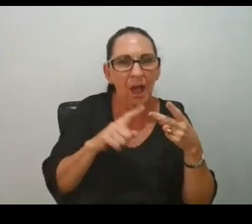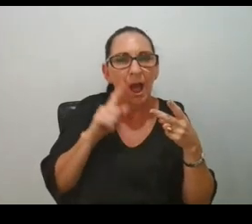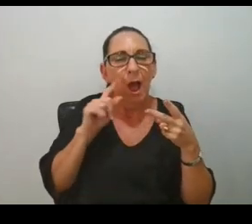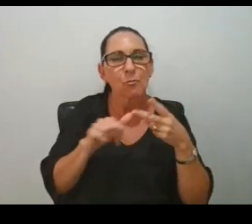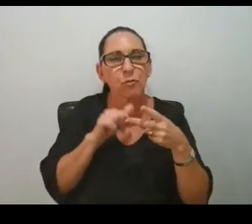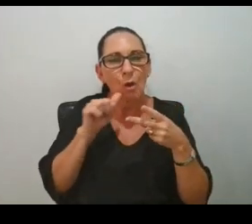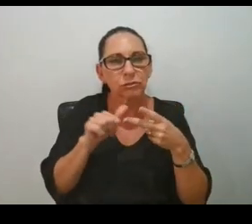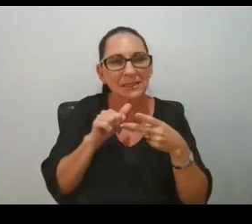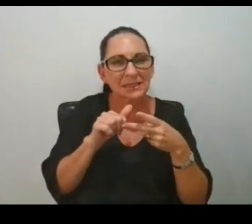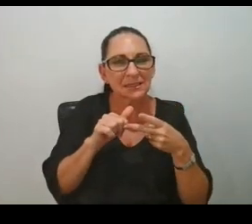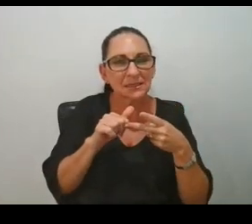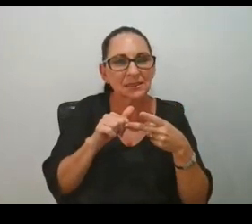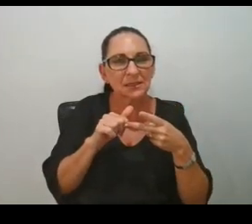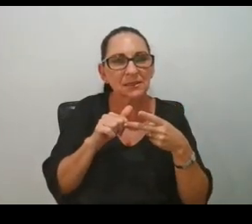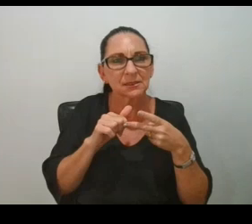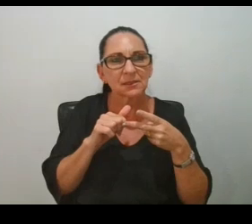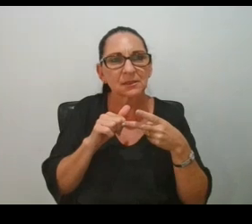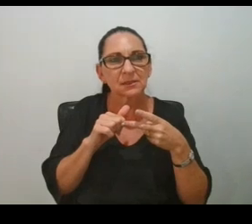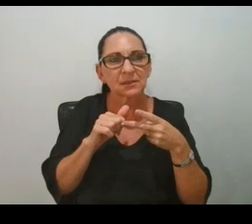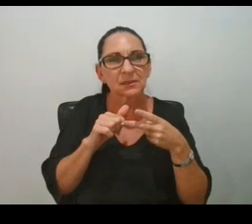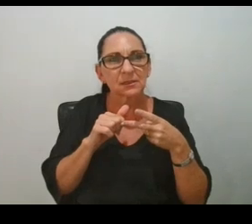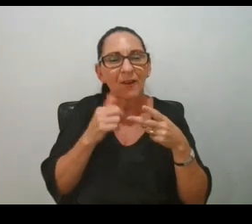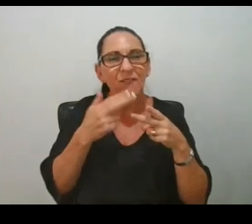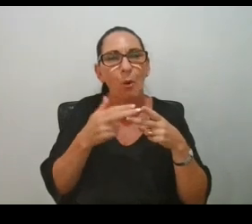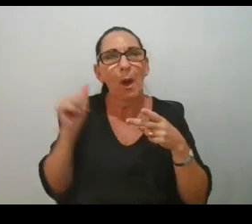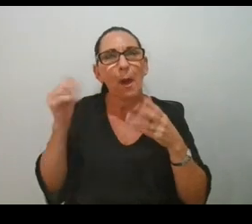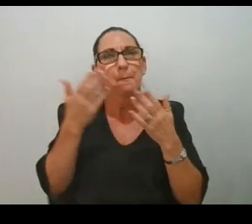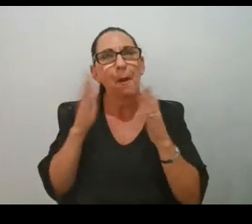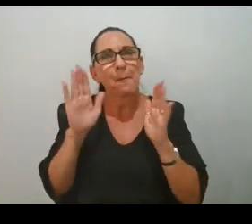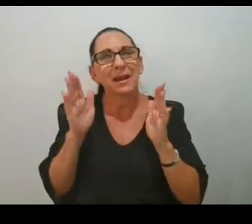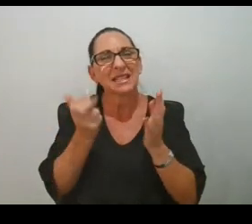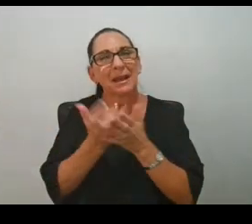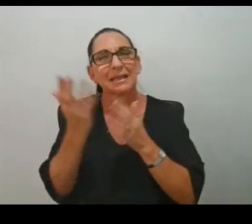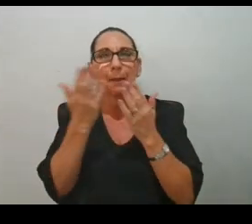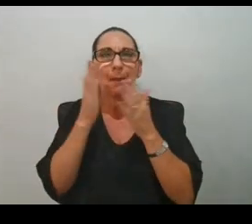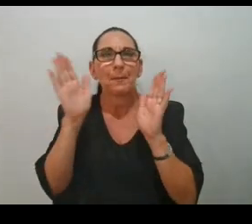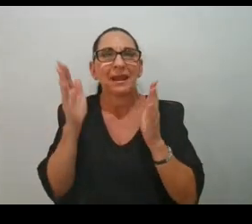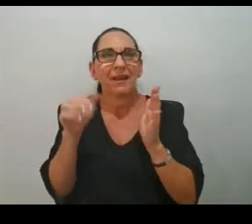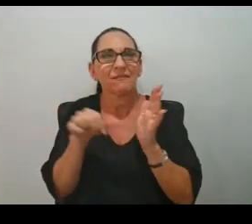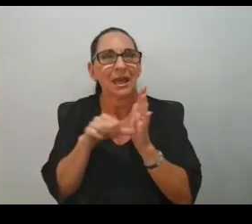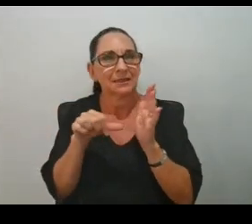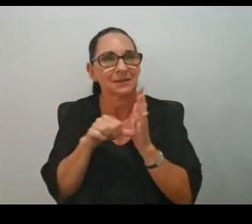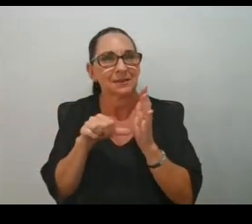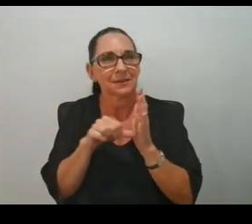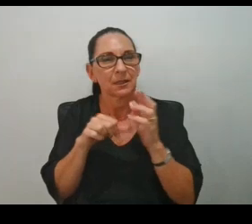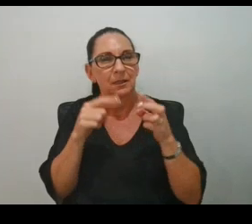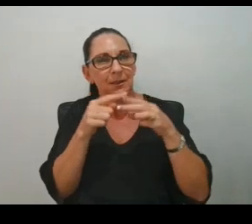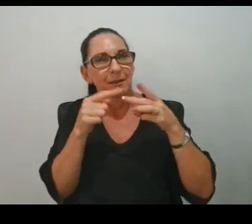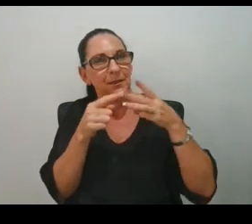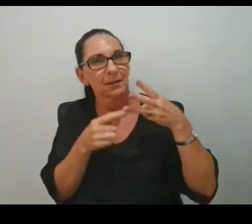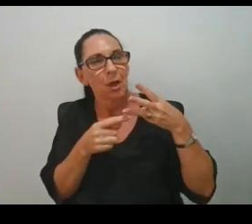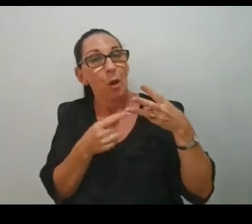um appropriateness of spending limited public spending test is one part of the merits test so